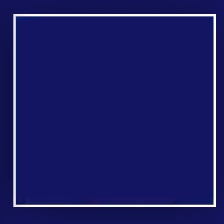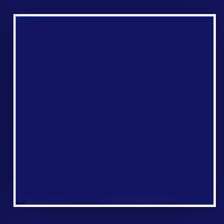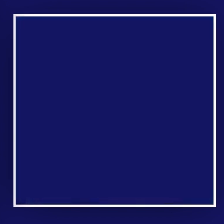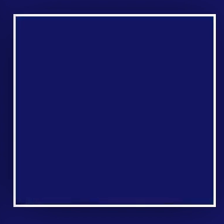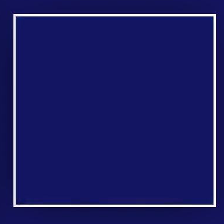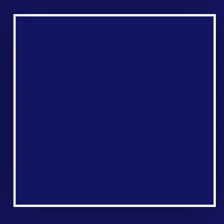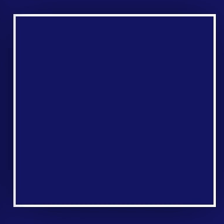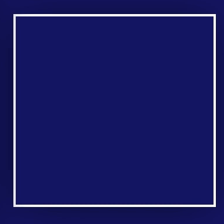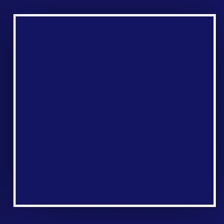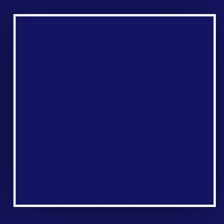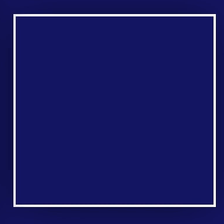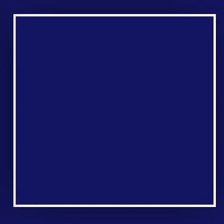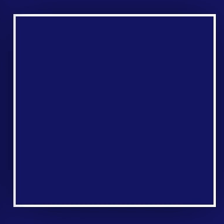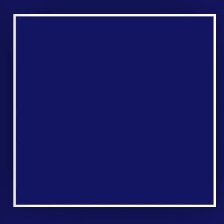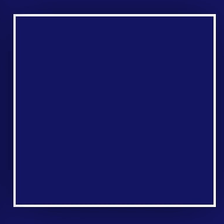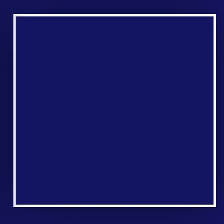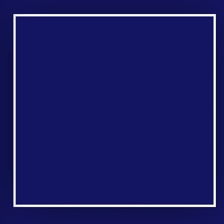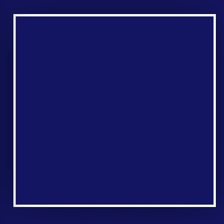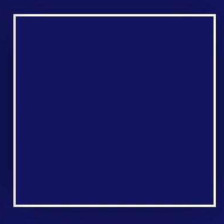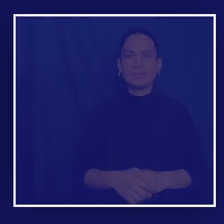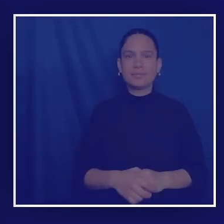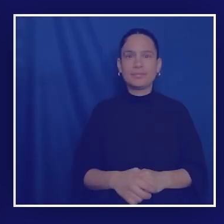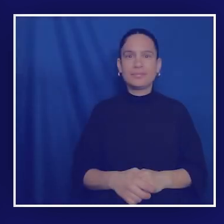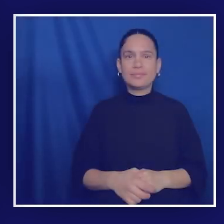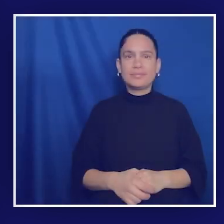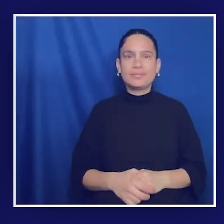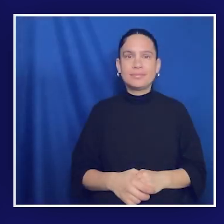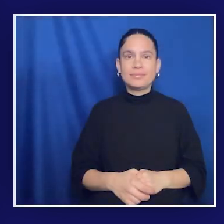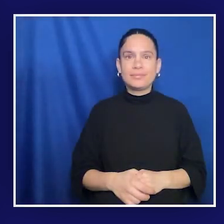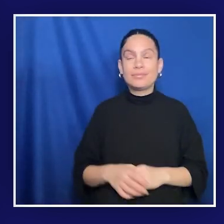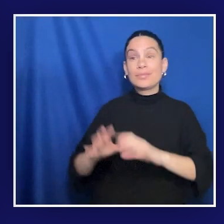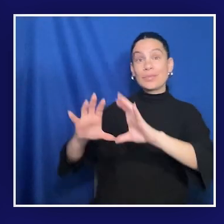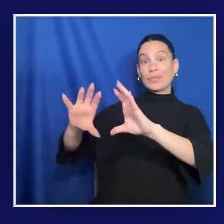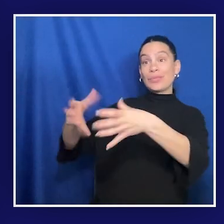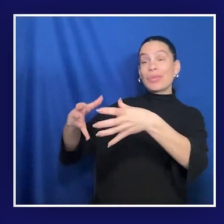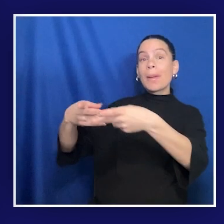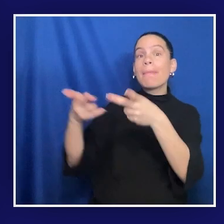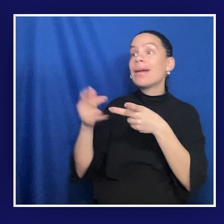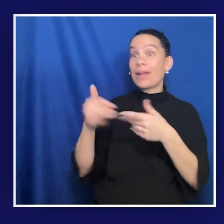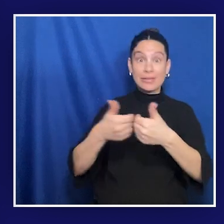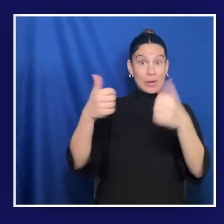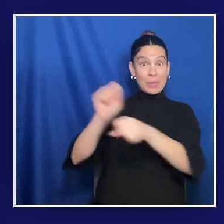[Audio Description] [Neil] Congregate settings like sheltered workshops